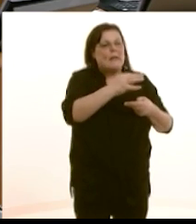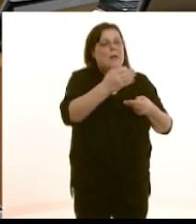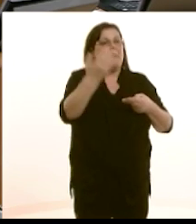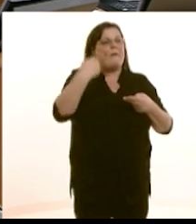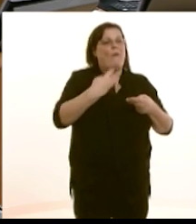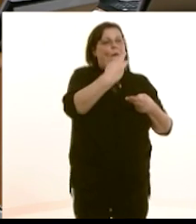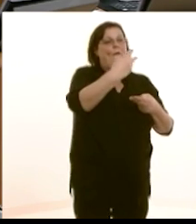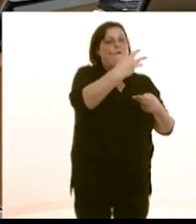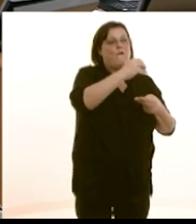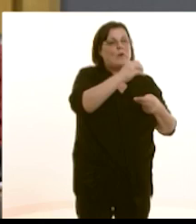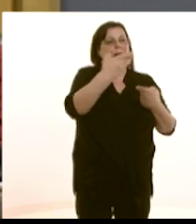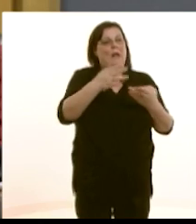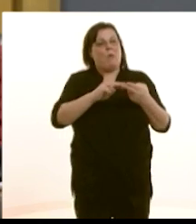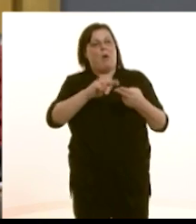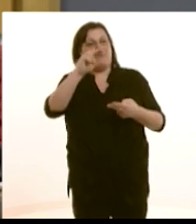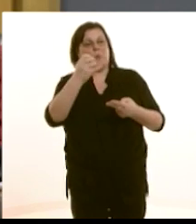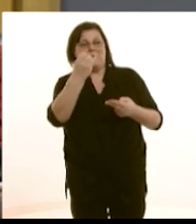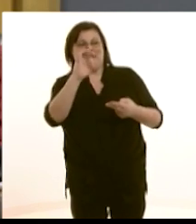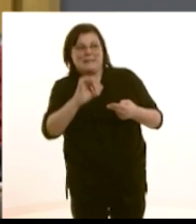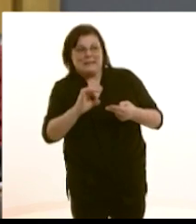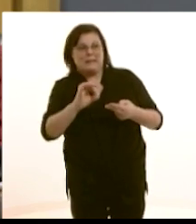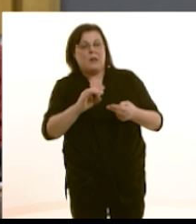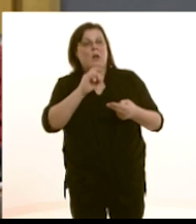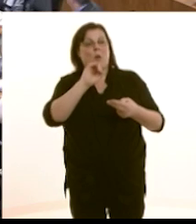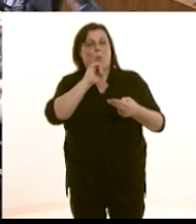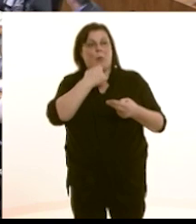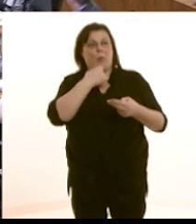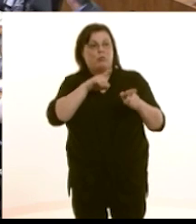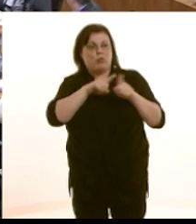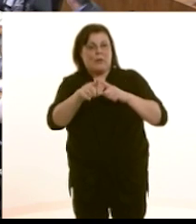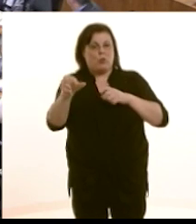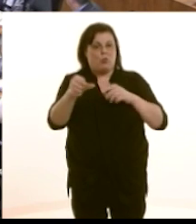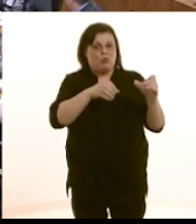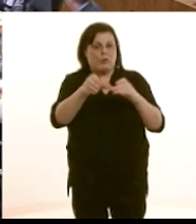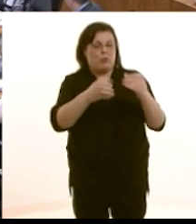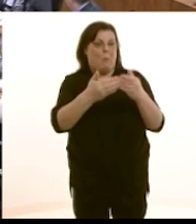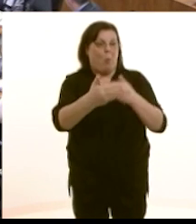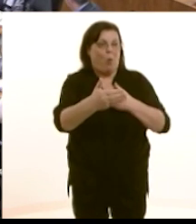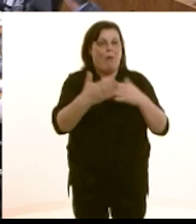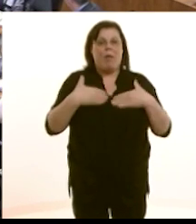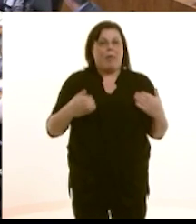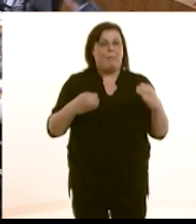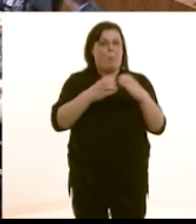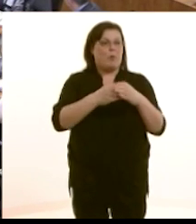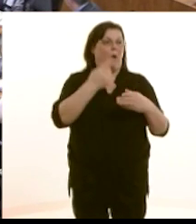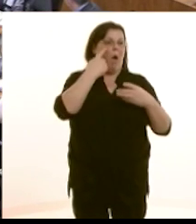over 60, and we will continue to do more to recruit them. Health boards are actively recruiting